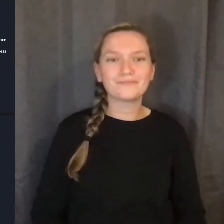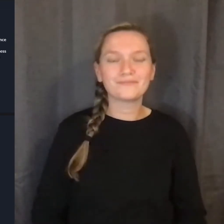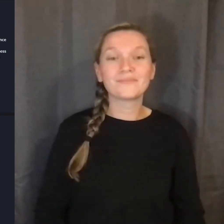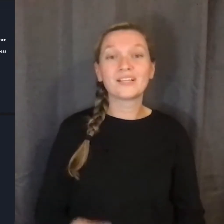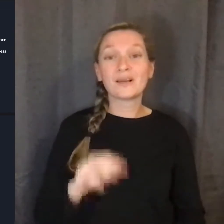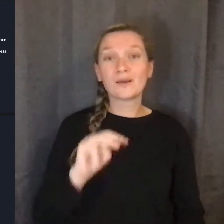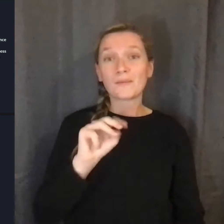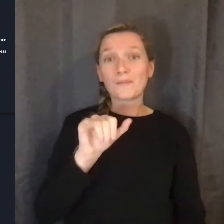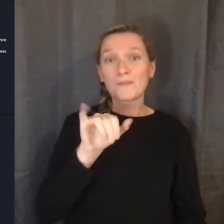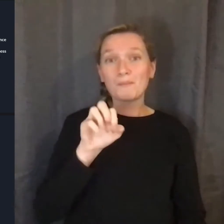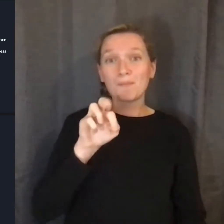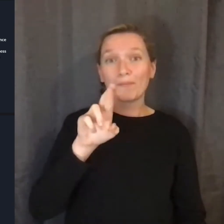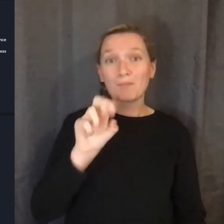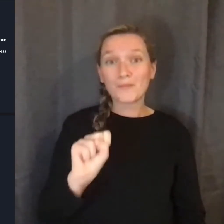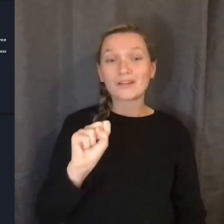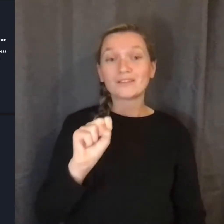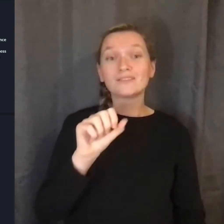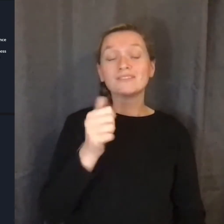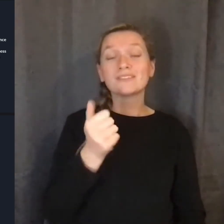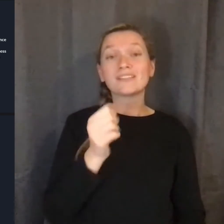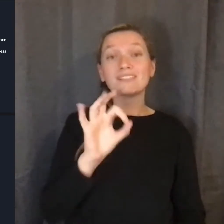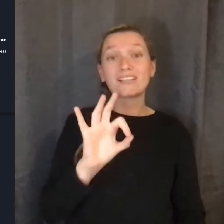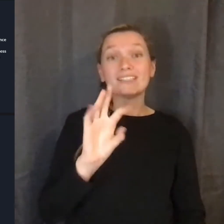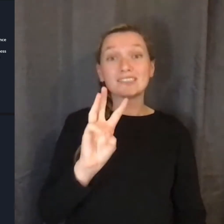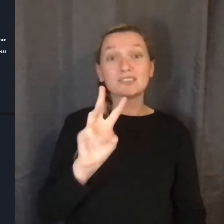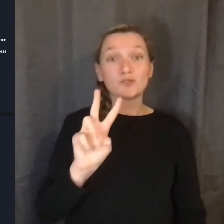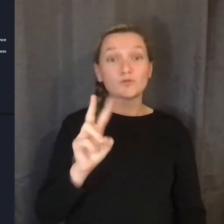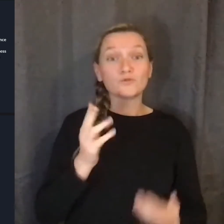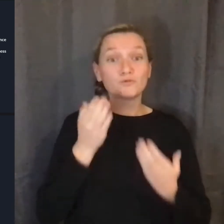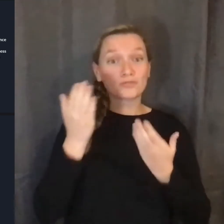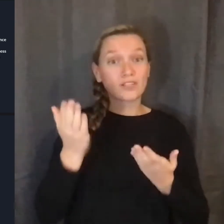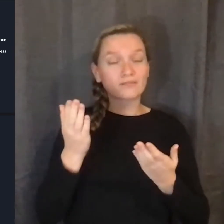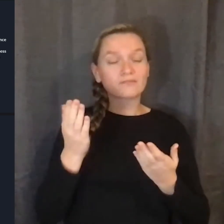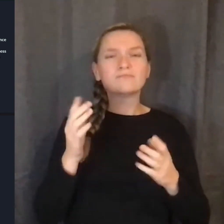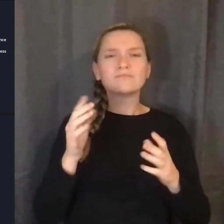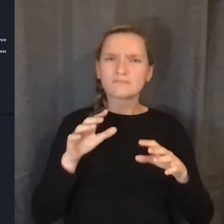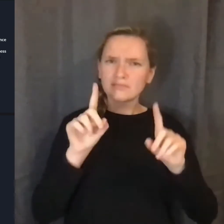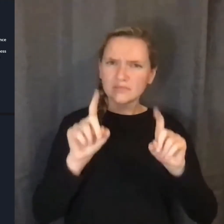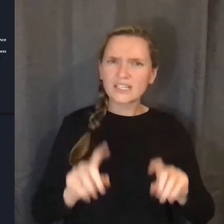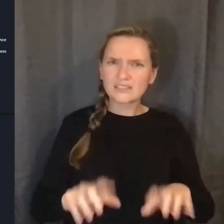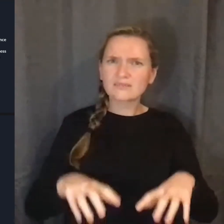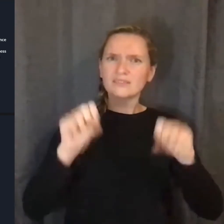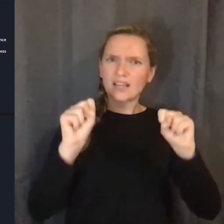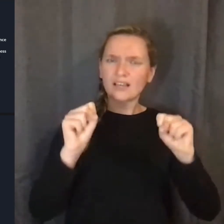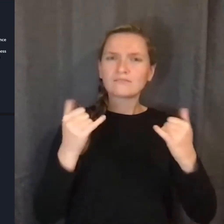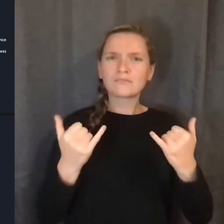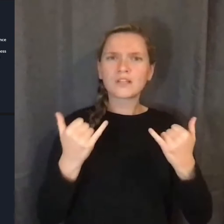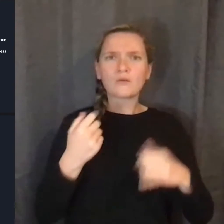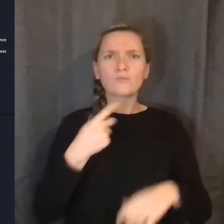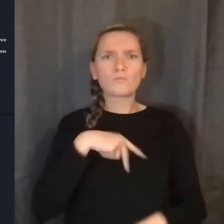in 1962 Myers published that tests can increase awareness and influence judgments.